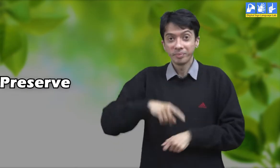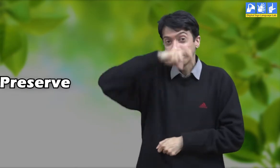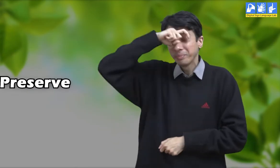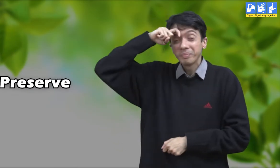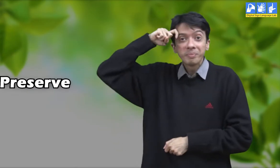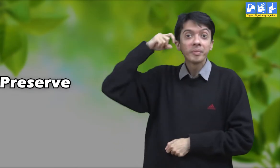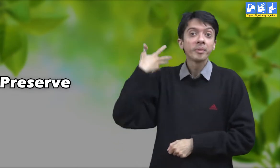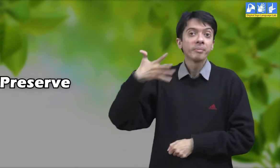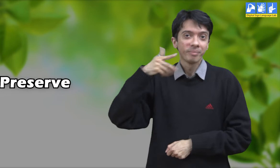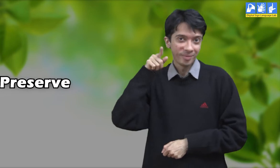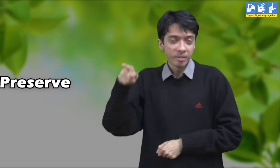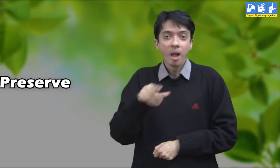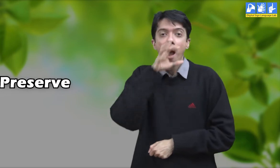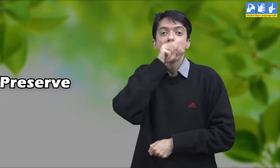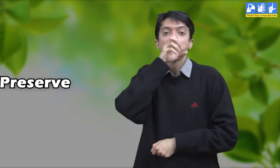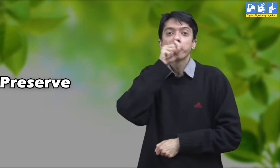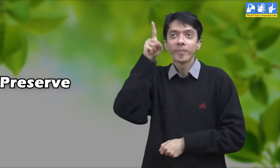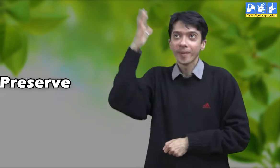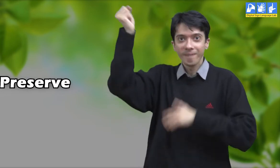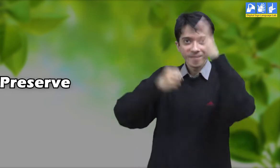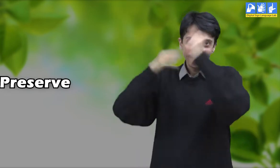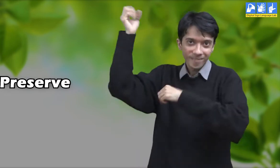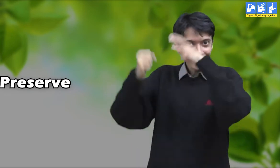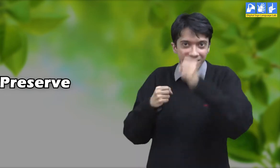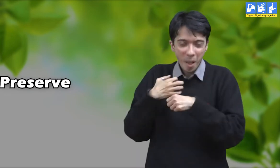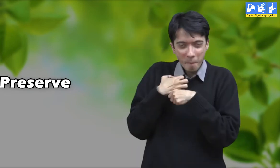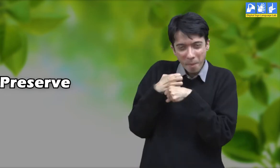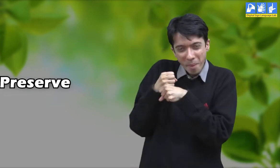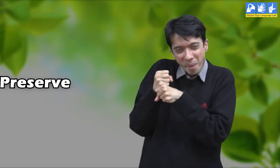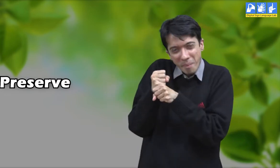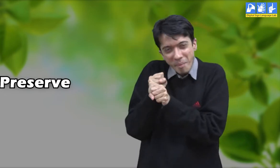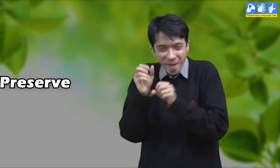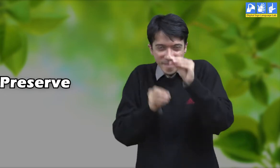For example, during summer we prepare mango pickle.